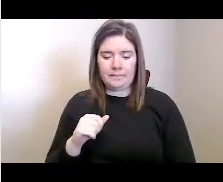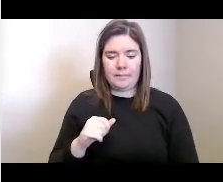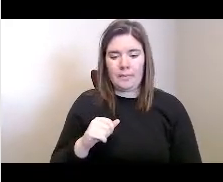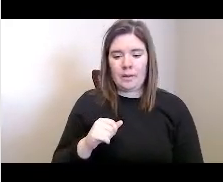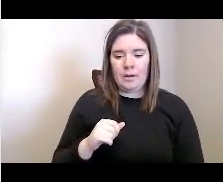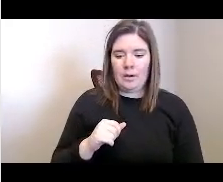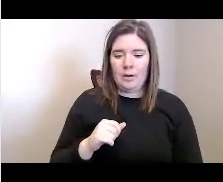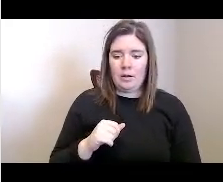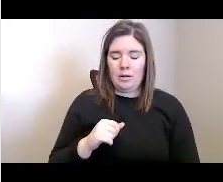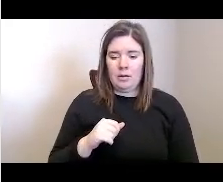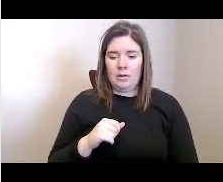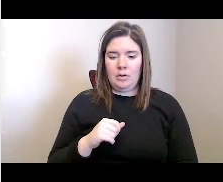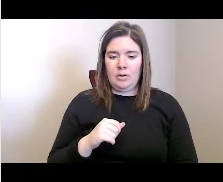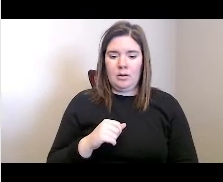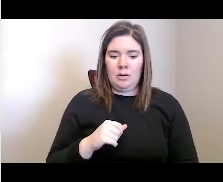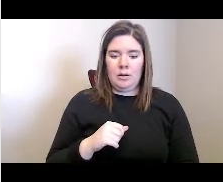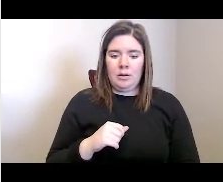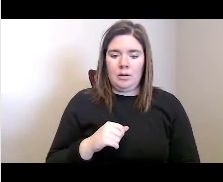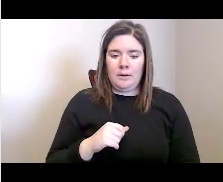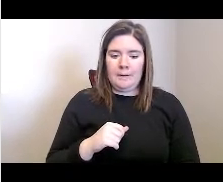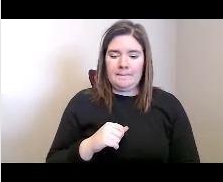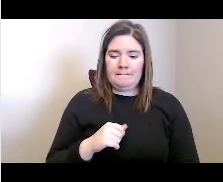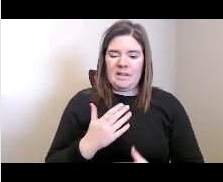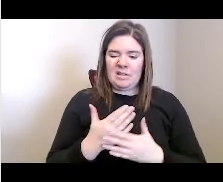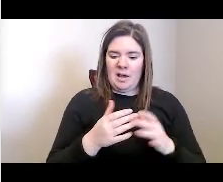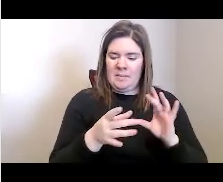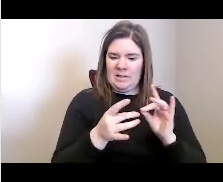And underneath that, some text that says what it is, you must be